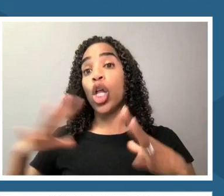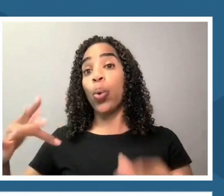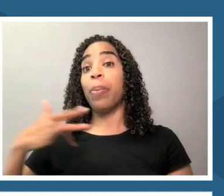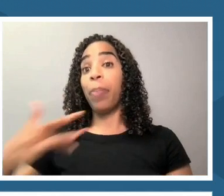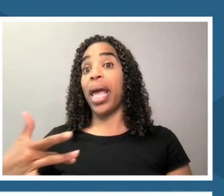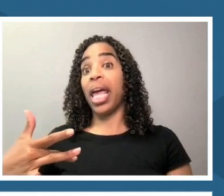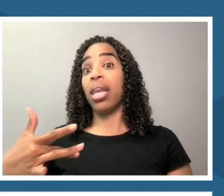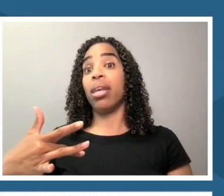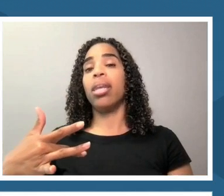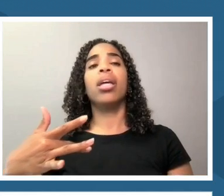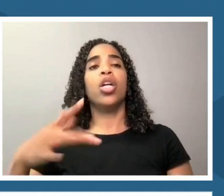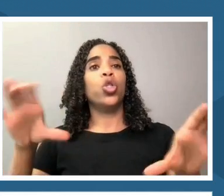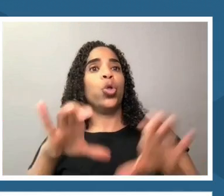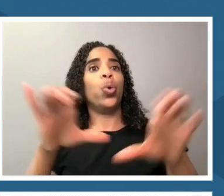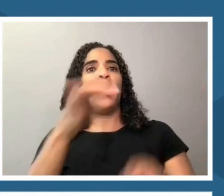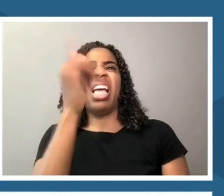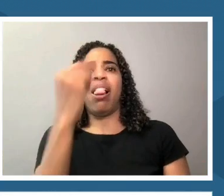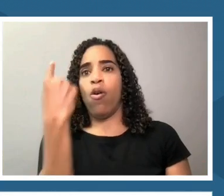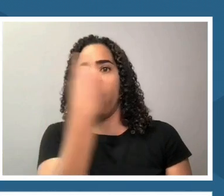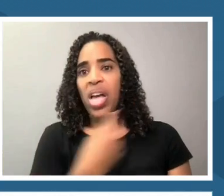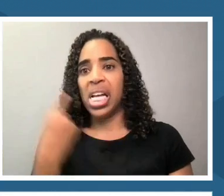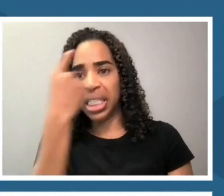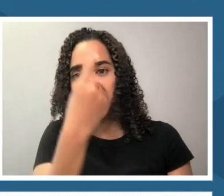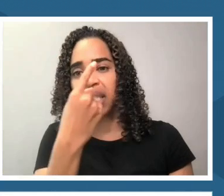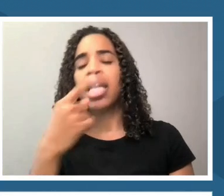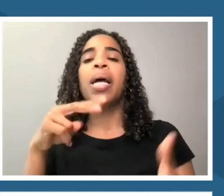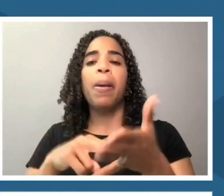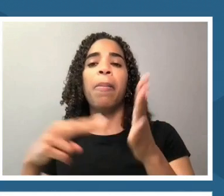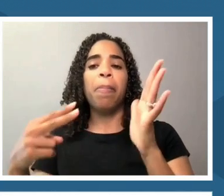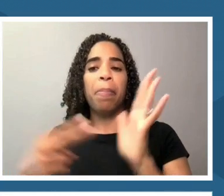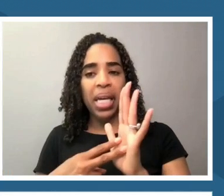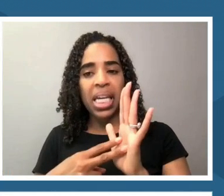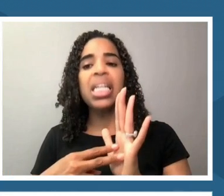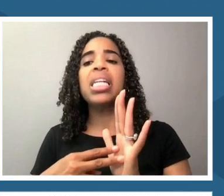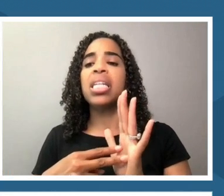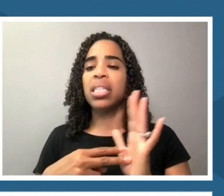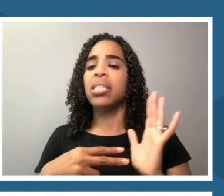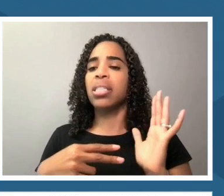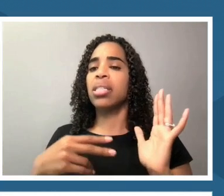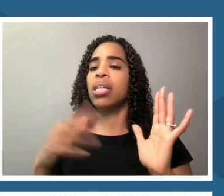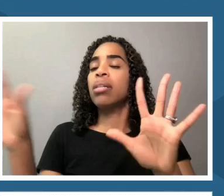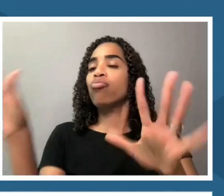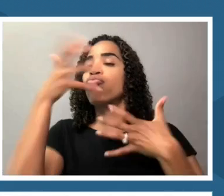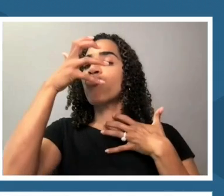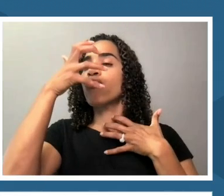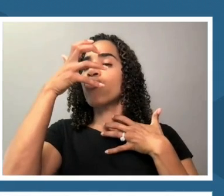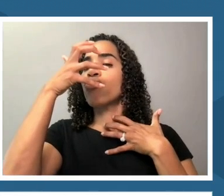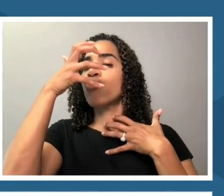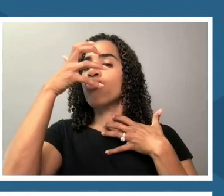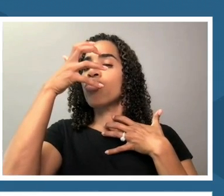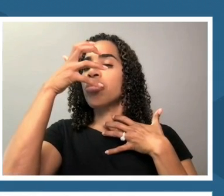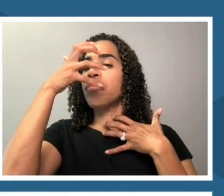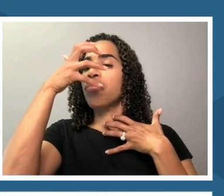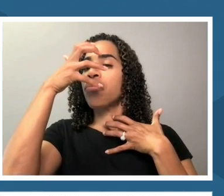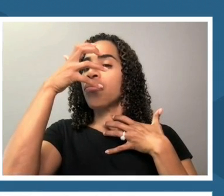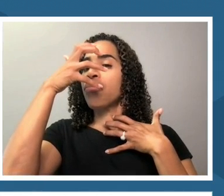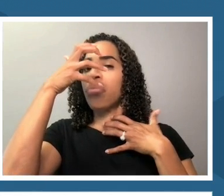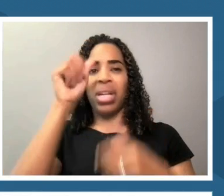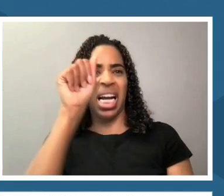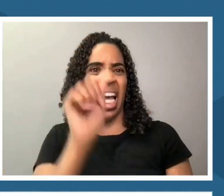the media portrays a more american-centric often highly stereotypical and unrealistic portrayal